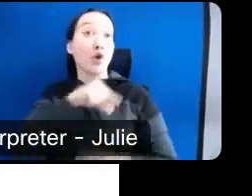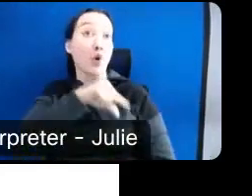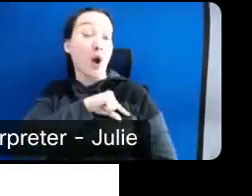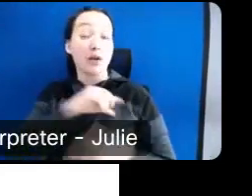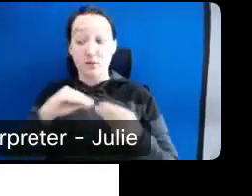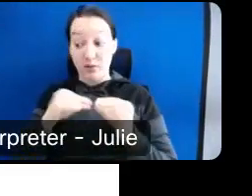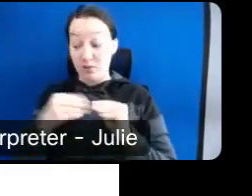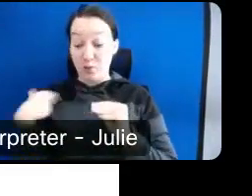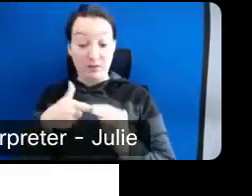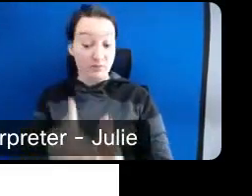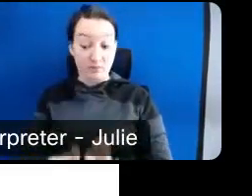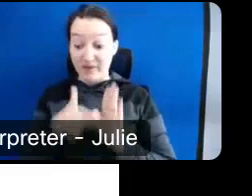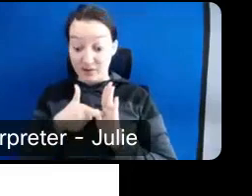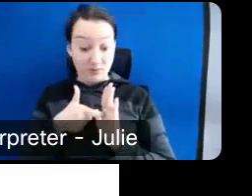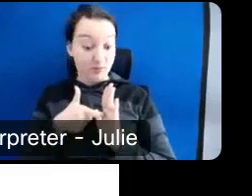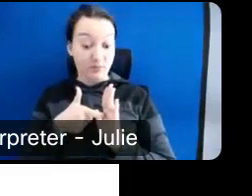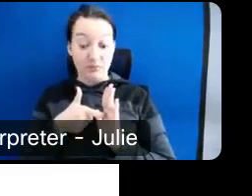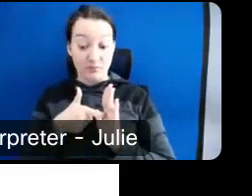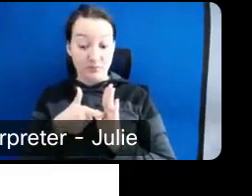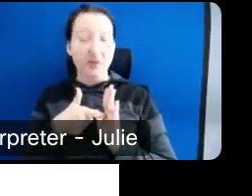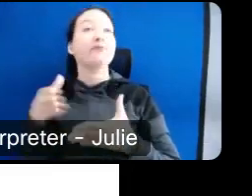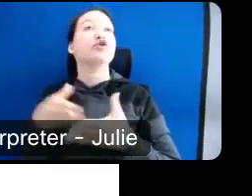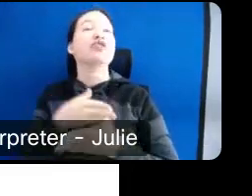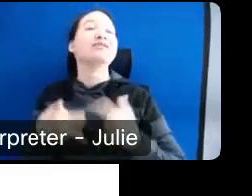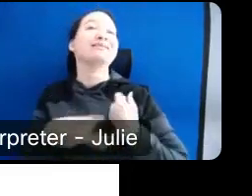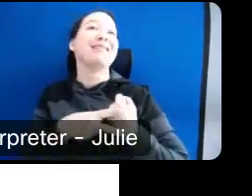Need to even be considered for shared savings. Mm. Hmm.